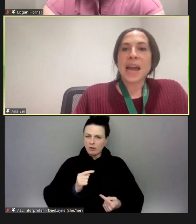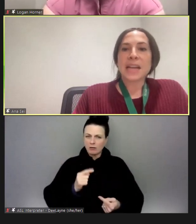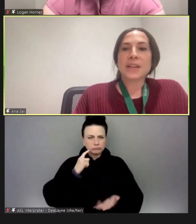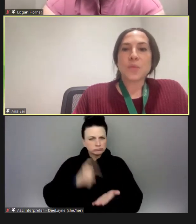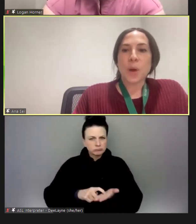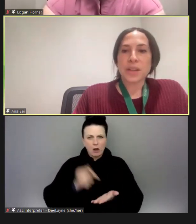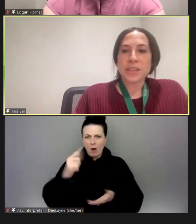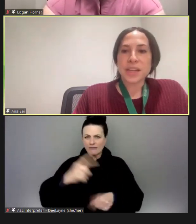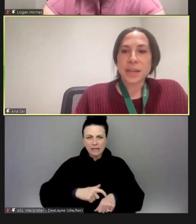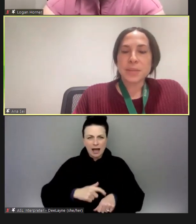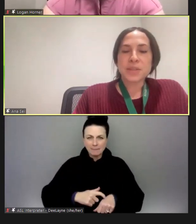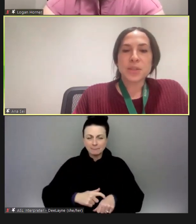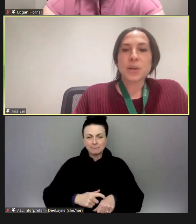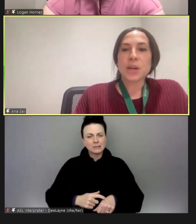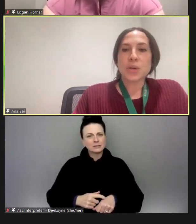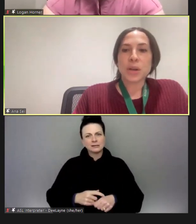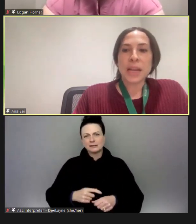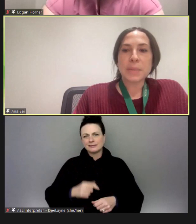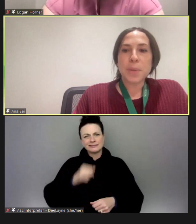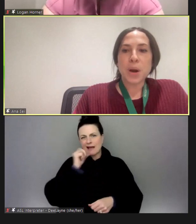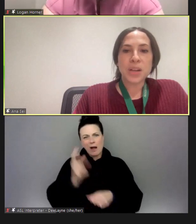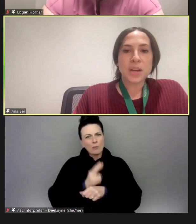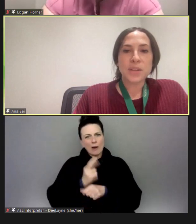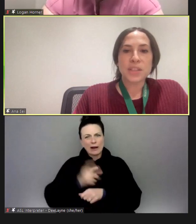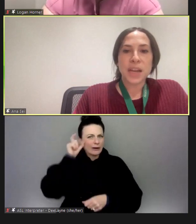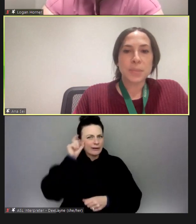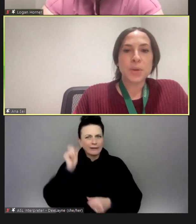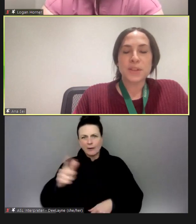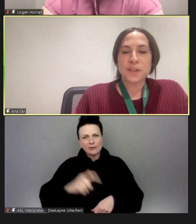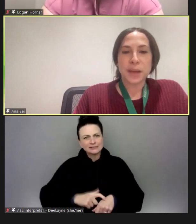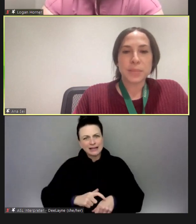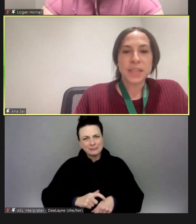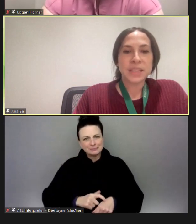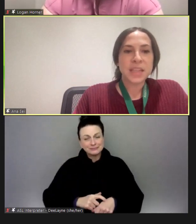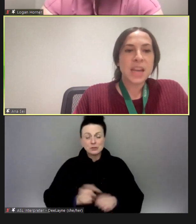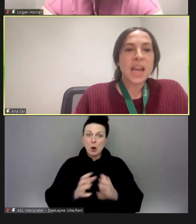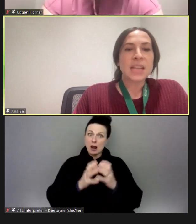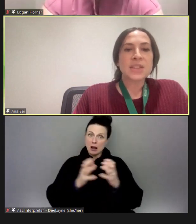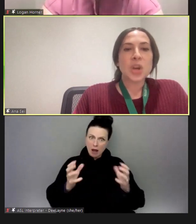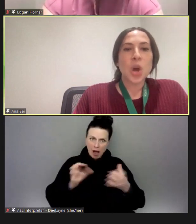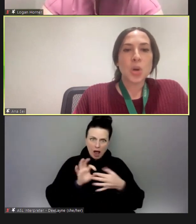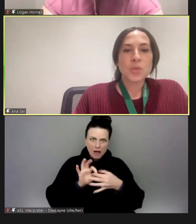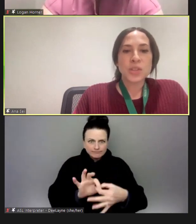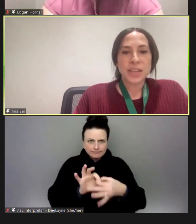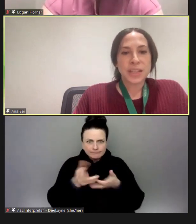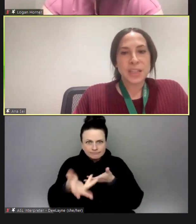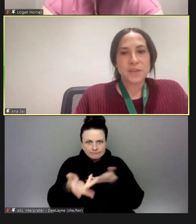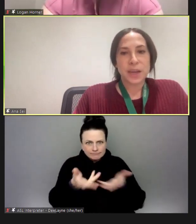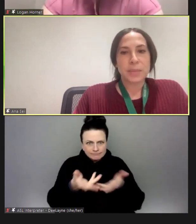of wear time so a great part of our time